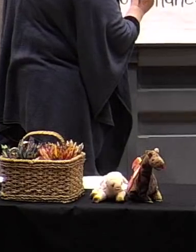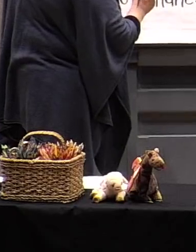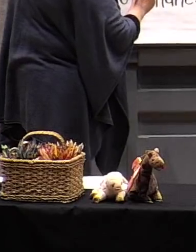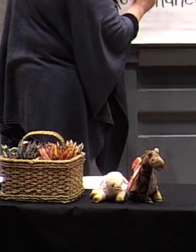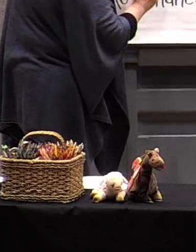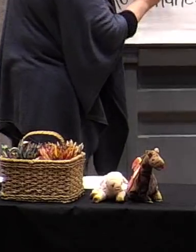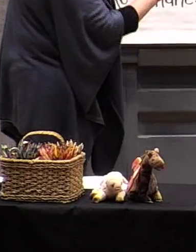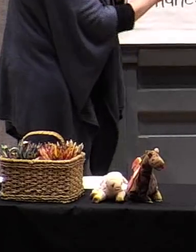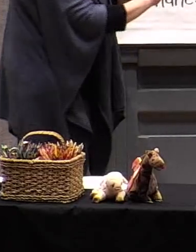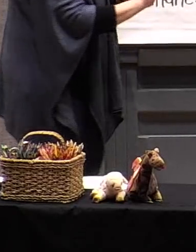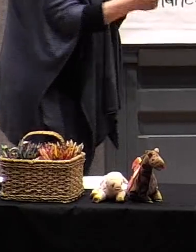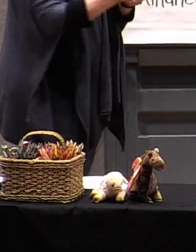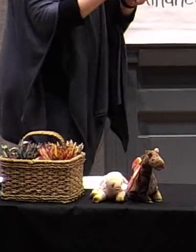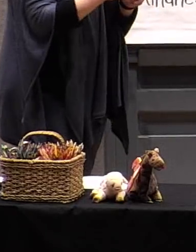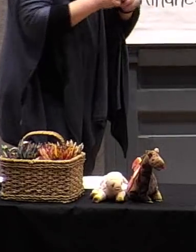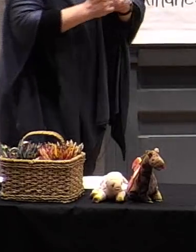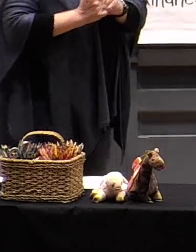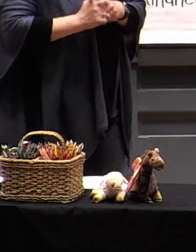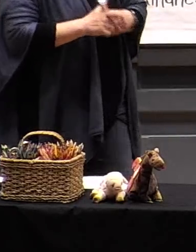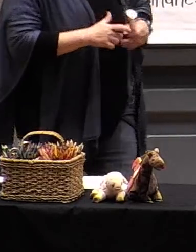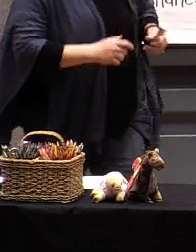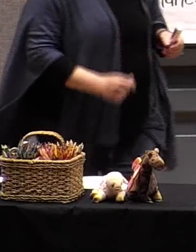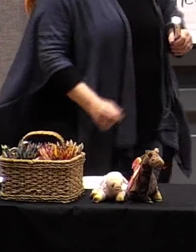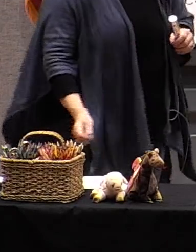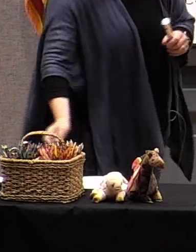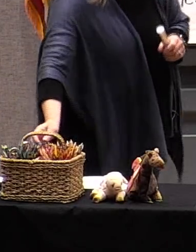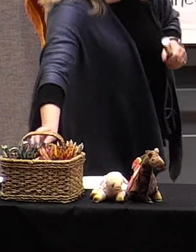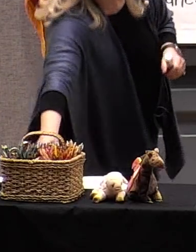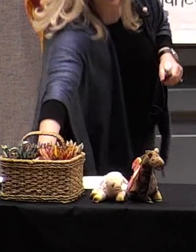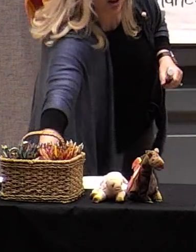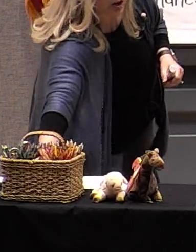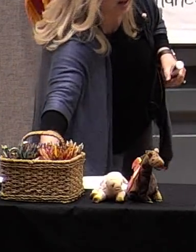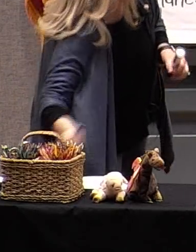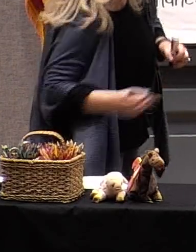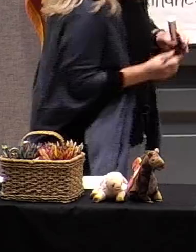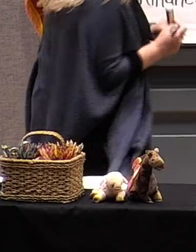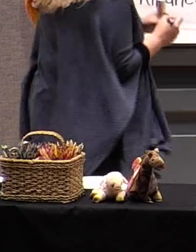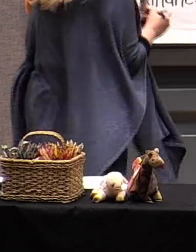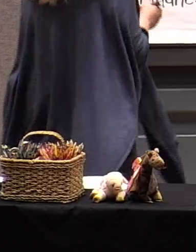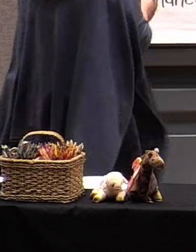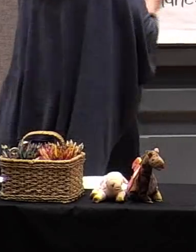you can use whatever you want to for trunk or your tree. I'm gonna color it in just brown,